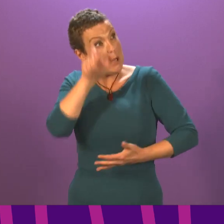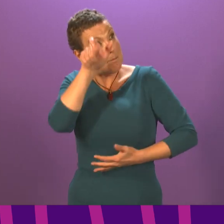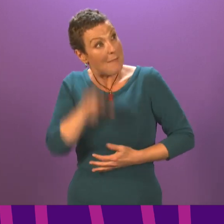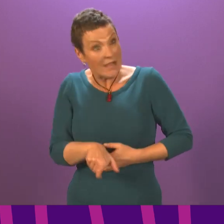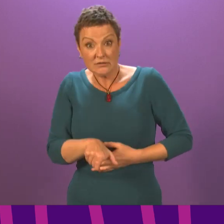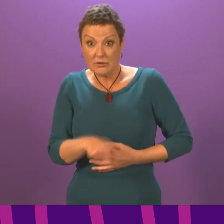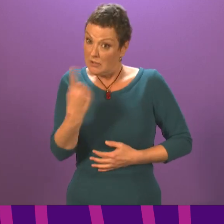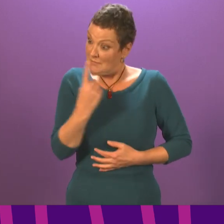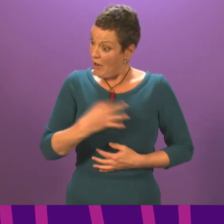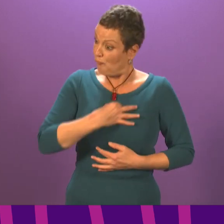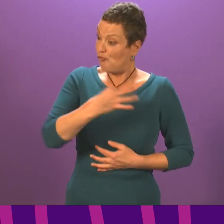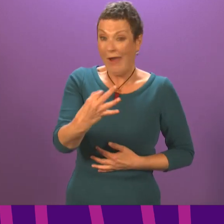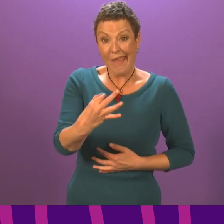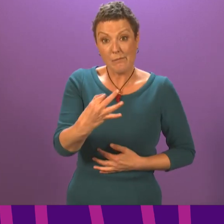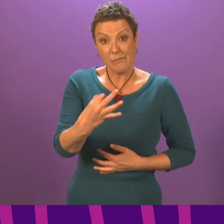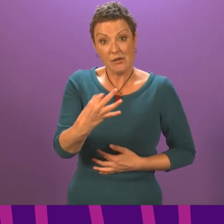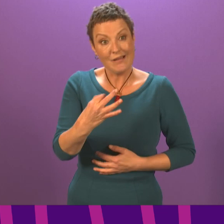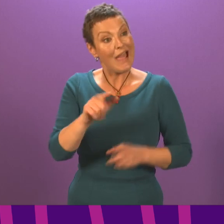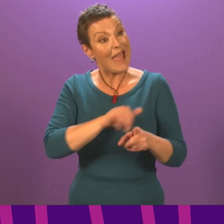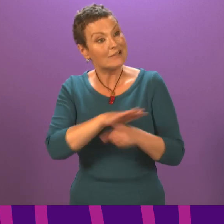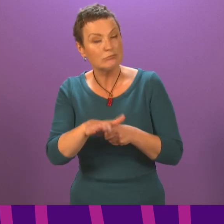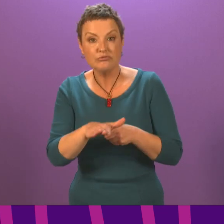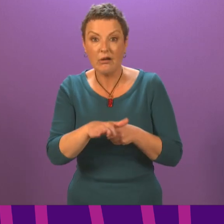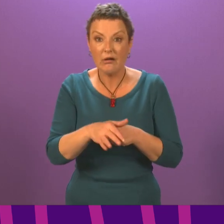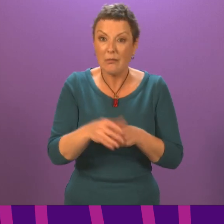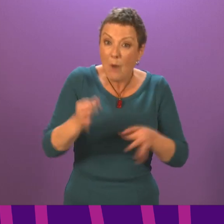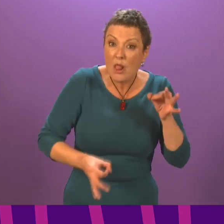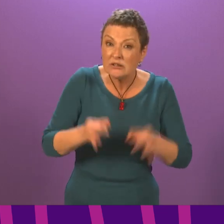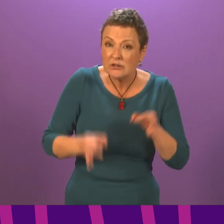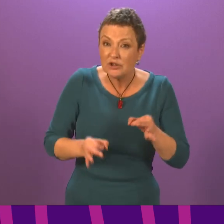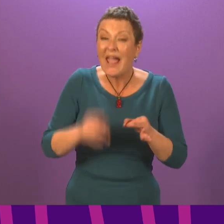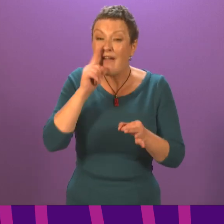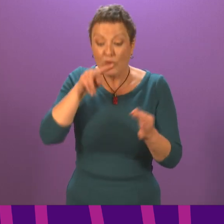look at the data this week and come to any conclusion other than that it would be a grievous